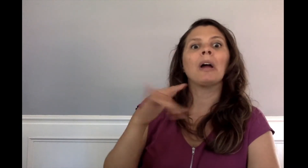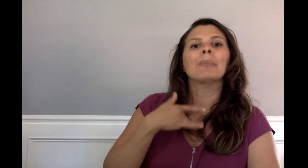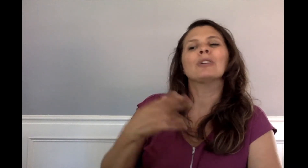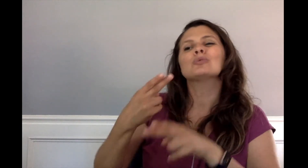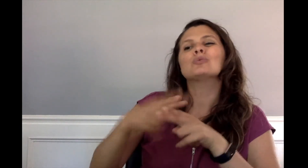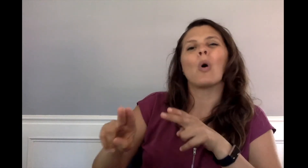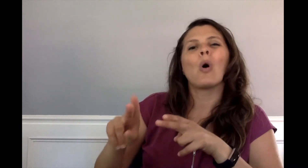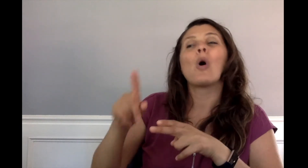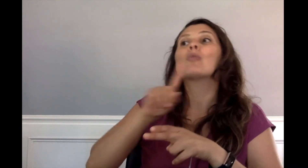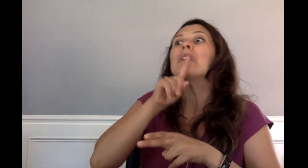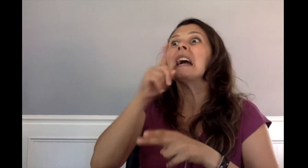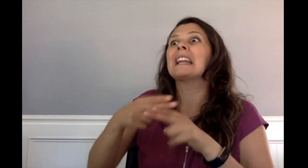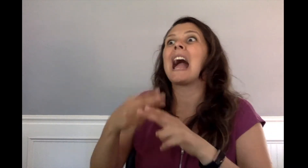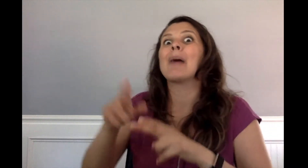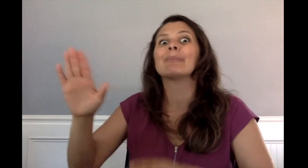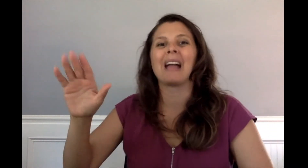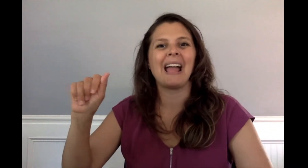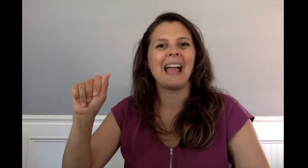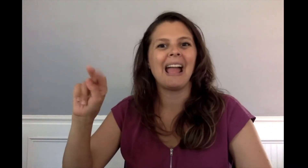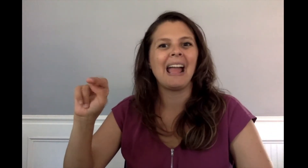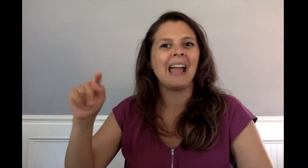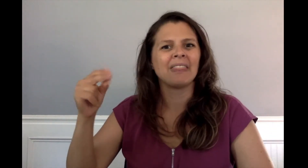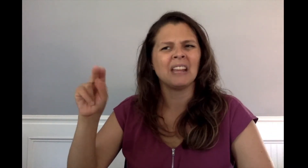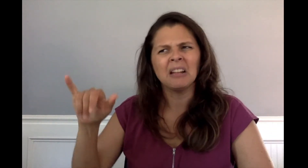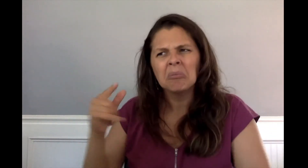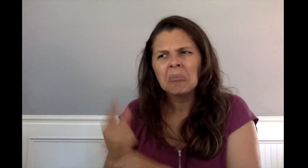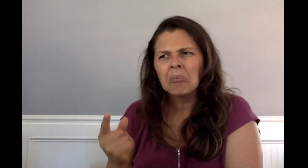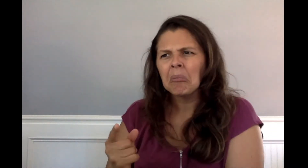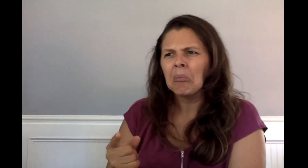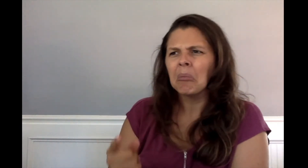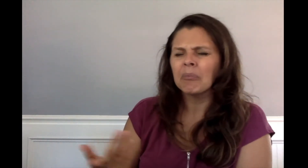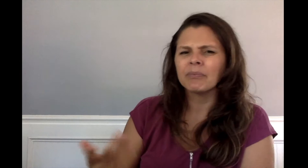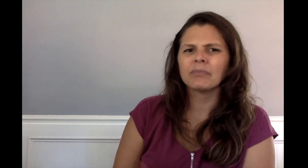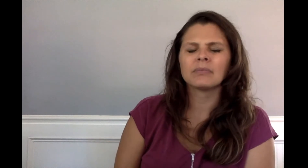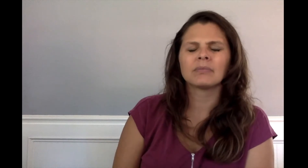"And Tony is a nickname for Anthony."